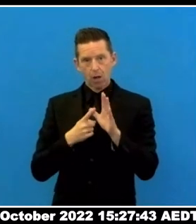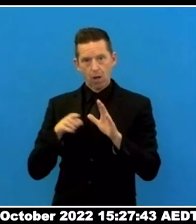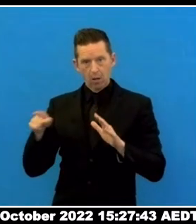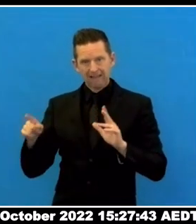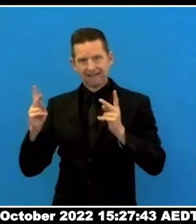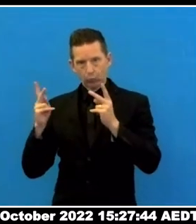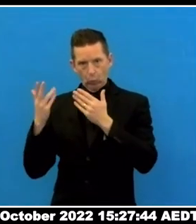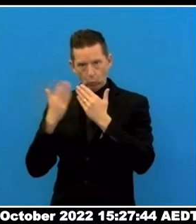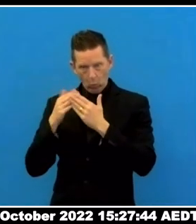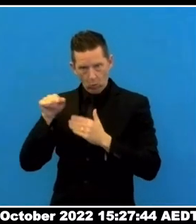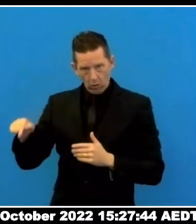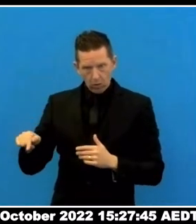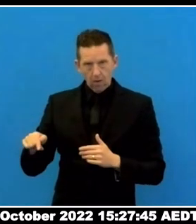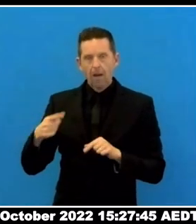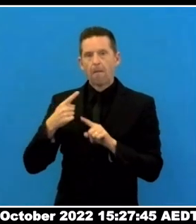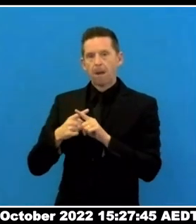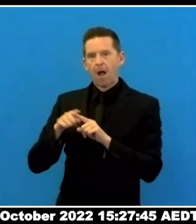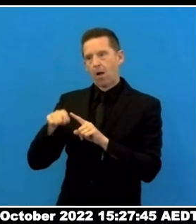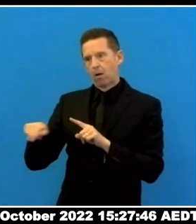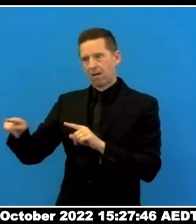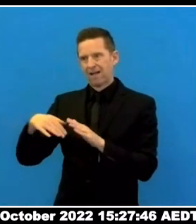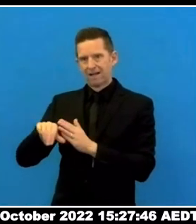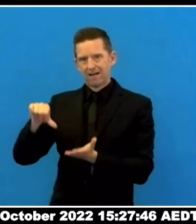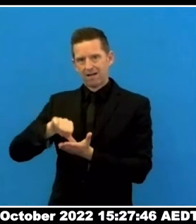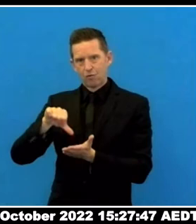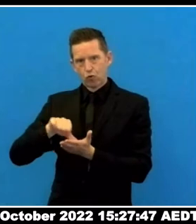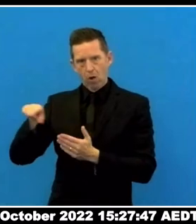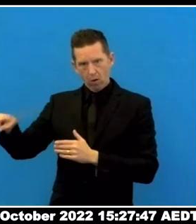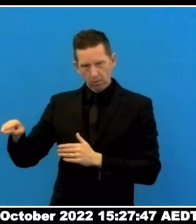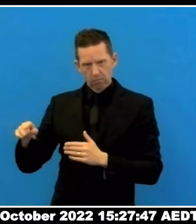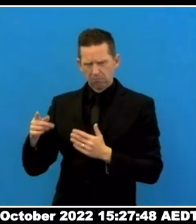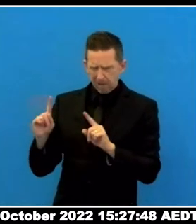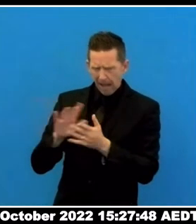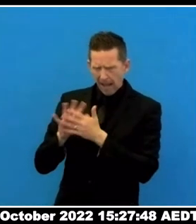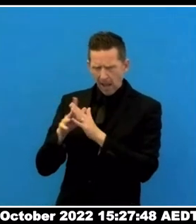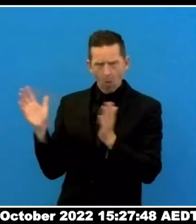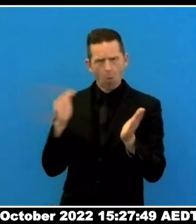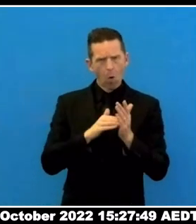and you have also spent time in Iran. Tell us how you came to Australia.